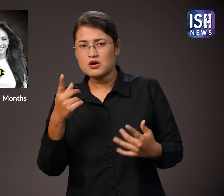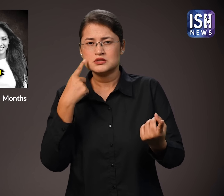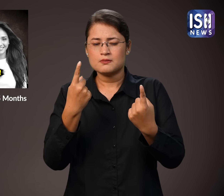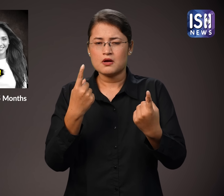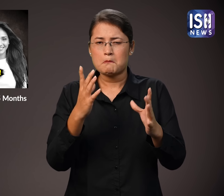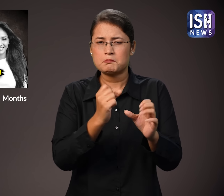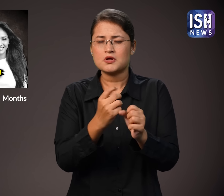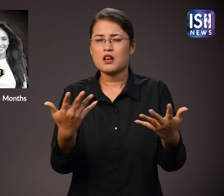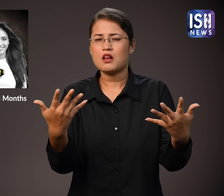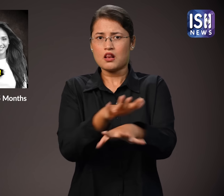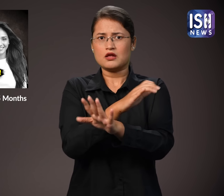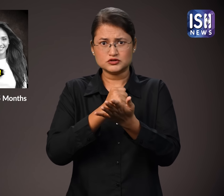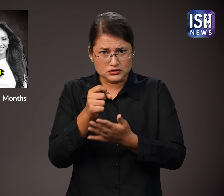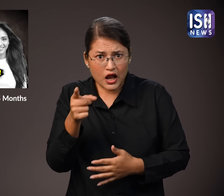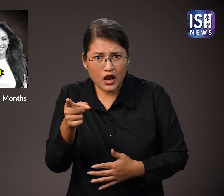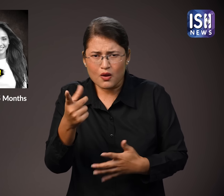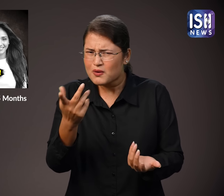whether evidence had been mishandled,